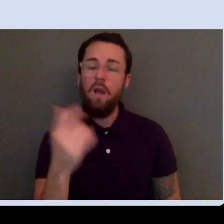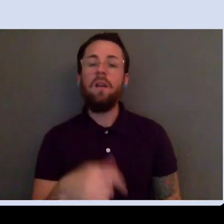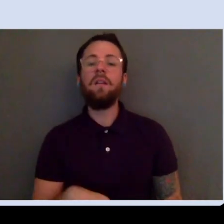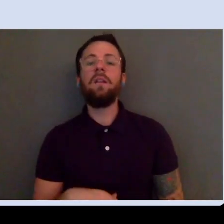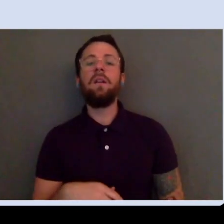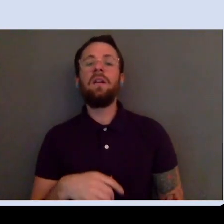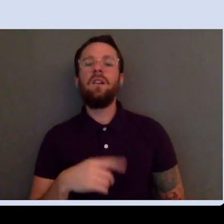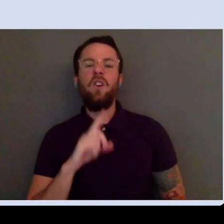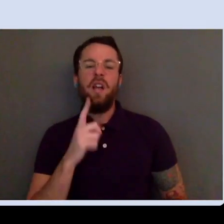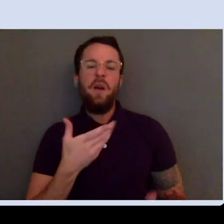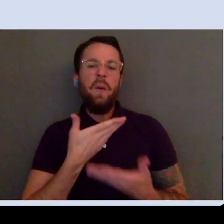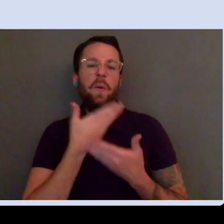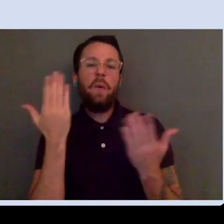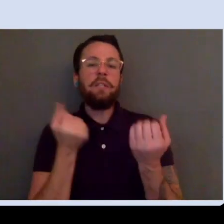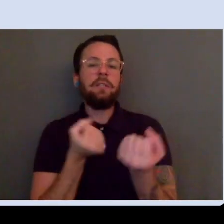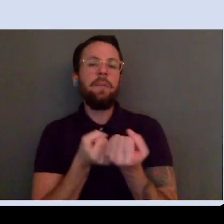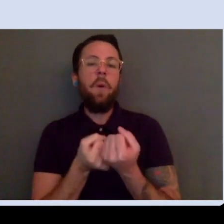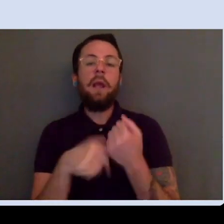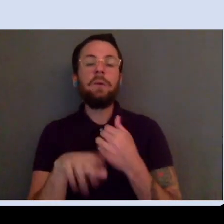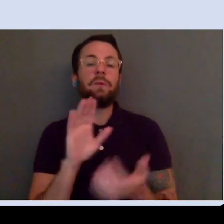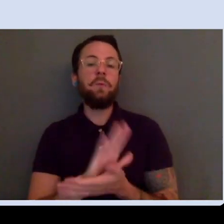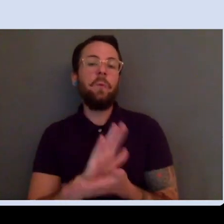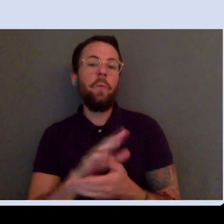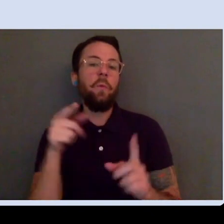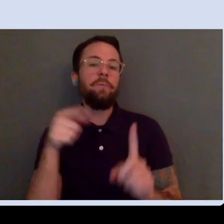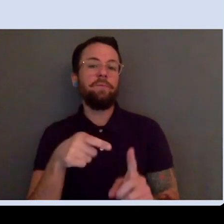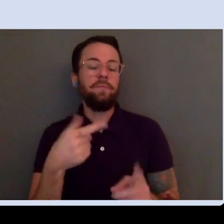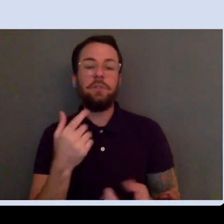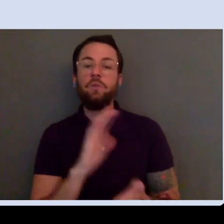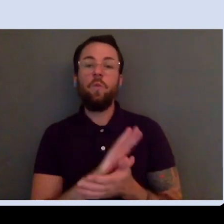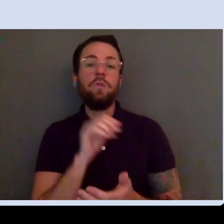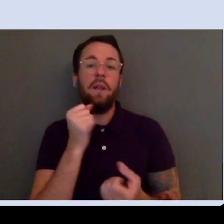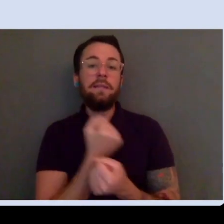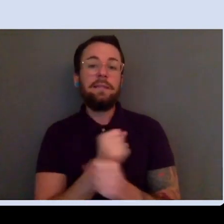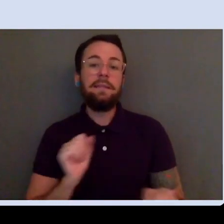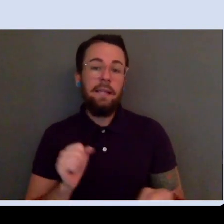And I keep emphasizing these info graphics and statistics for a couple of reasons.